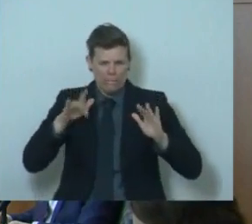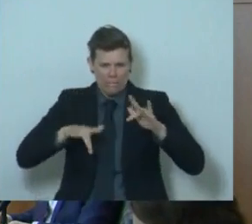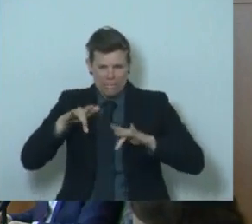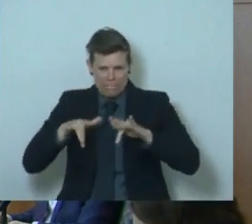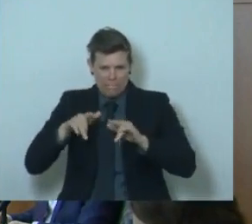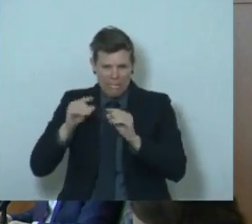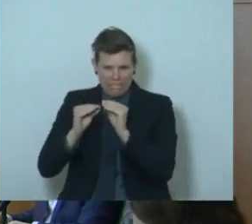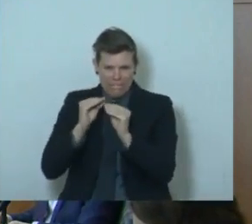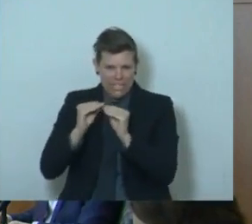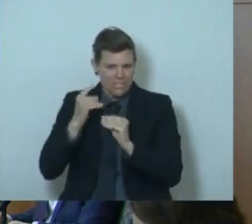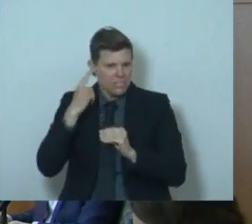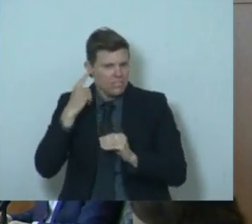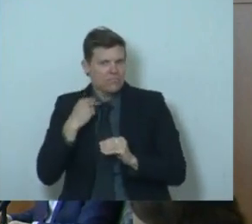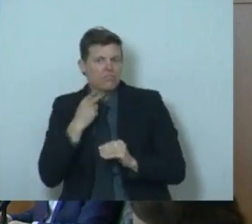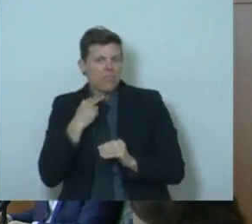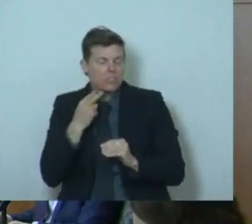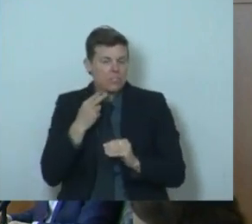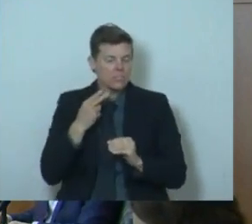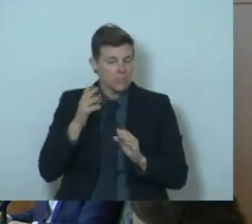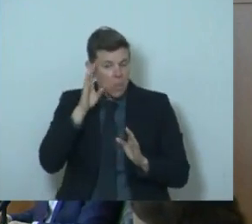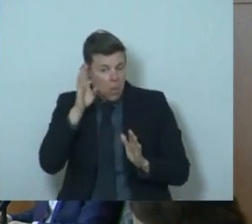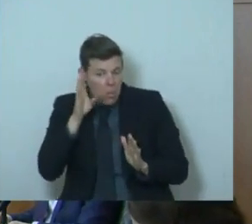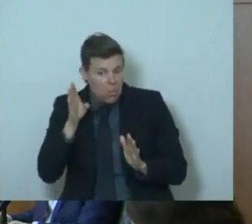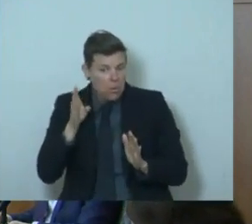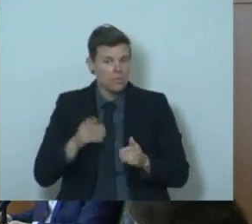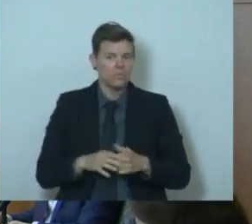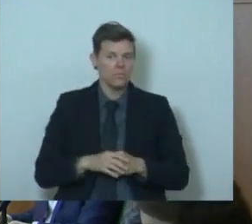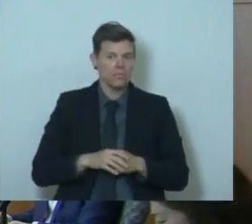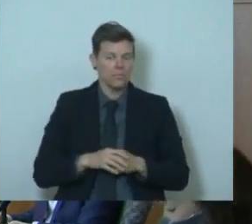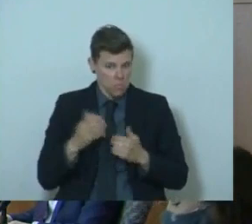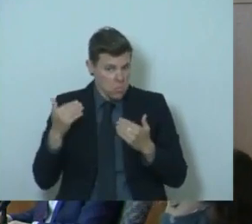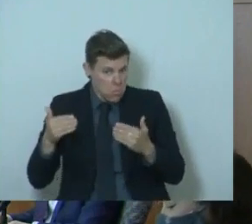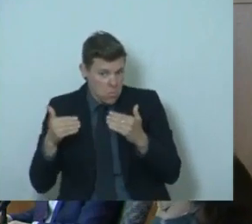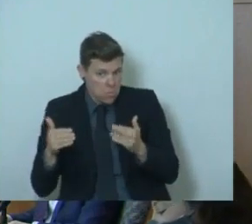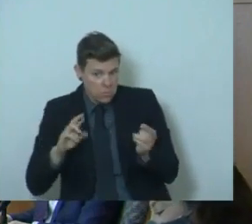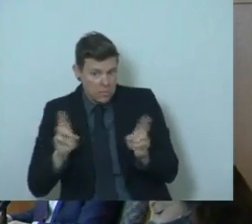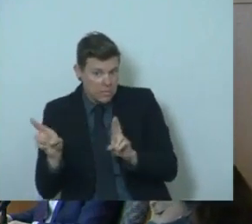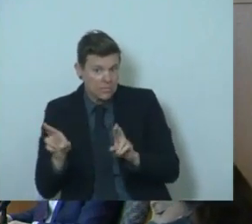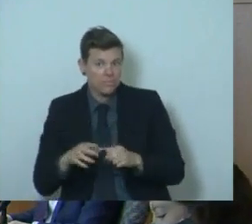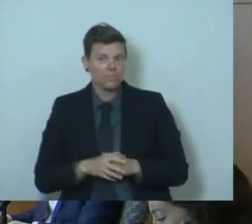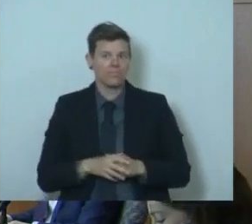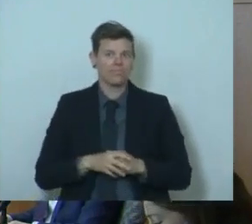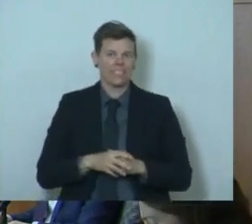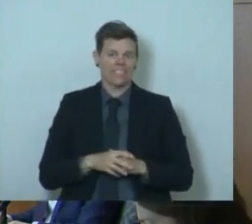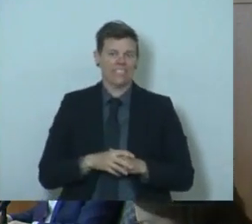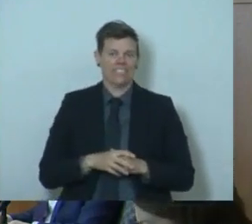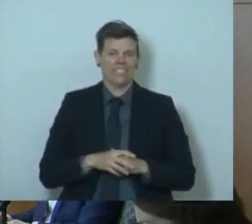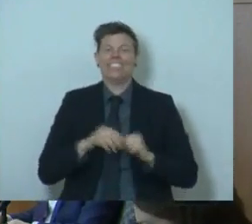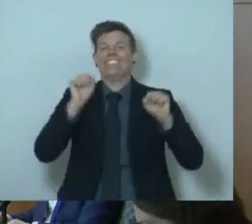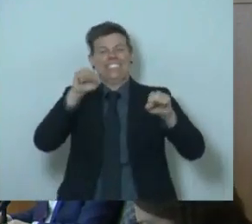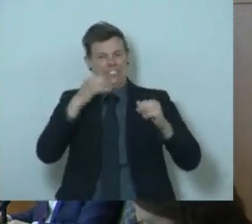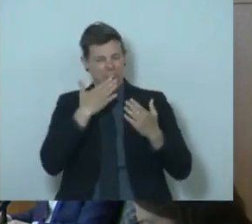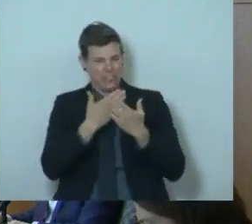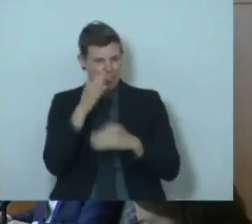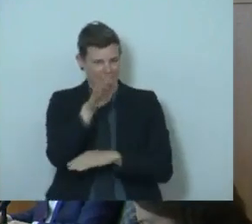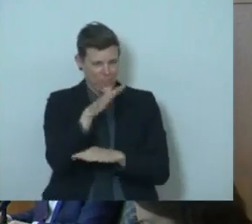GO AHEAD AND ASK YOUR QUESTION.